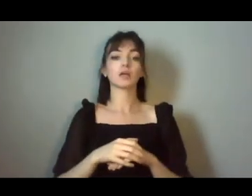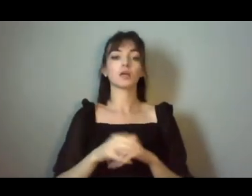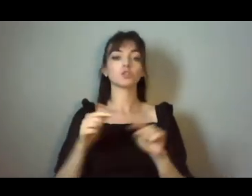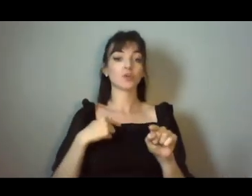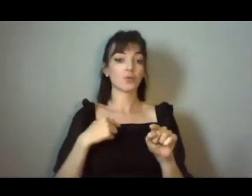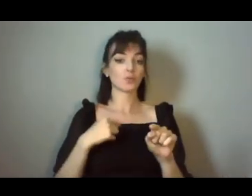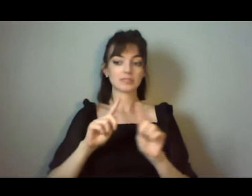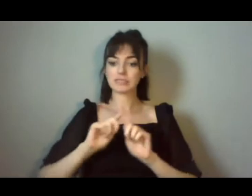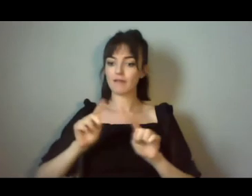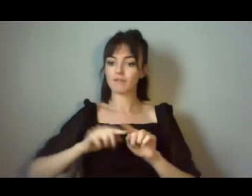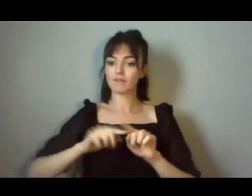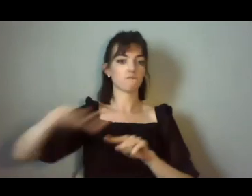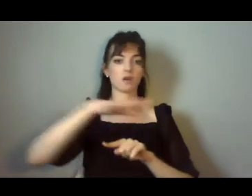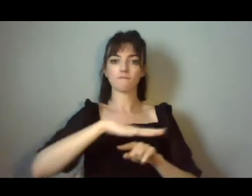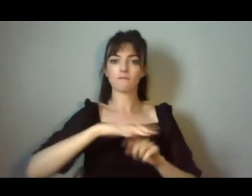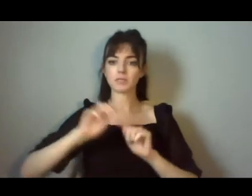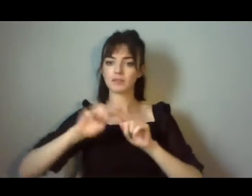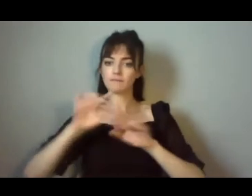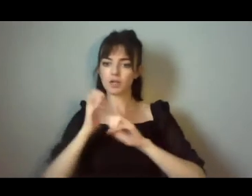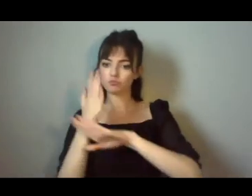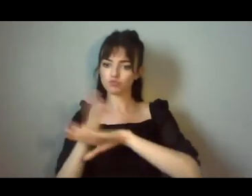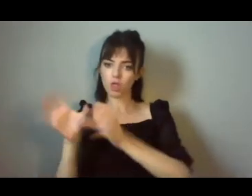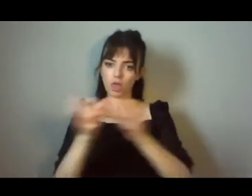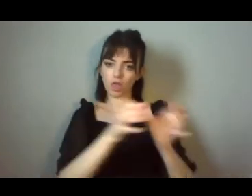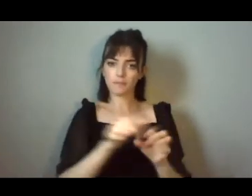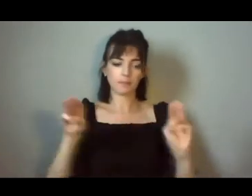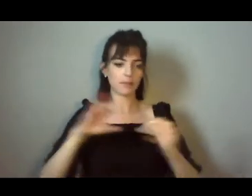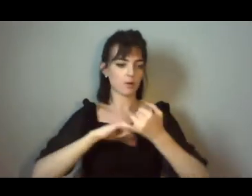and we do it with people who are affected by the act, with families, with advocates,